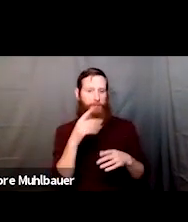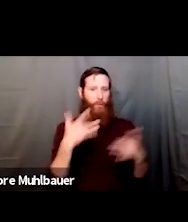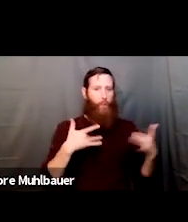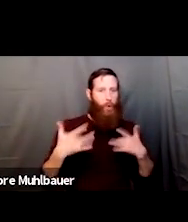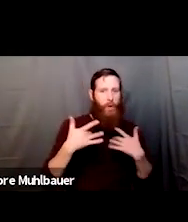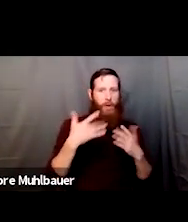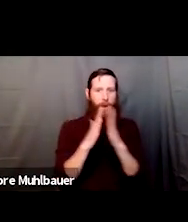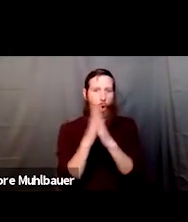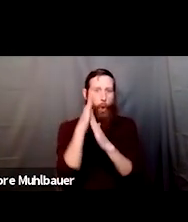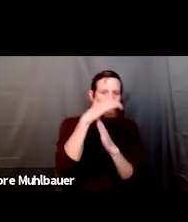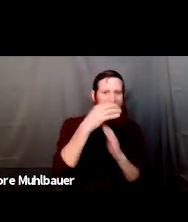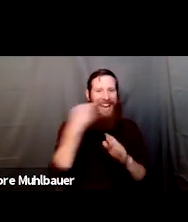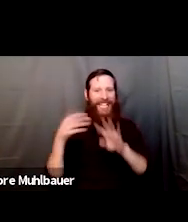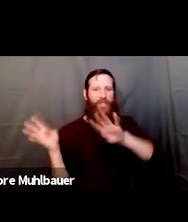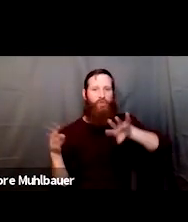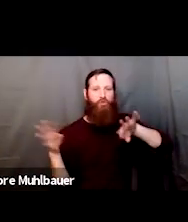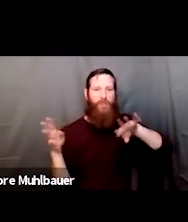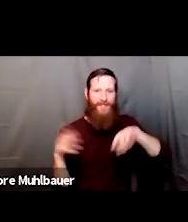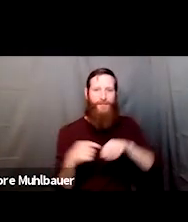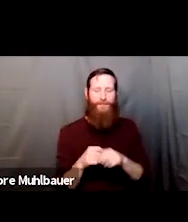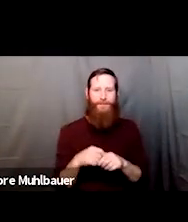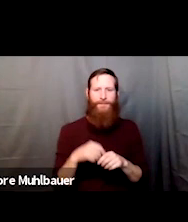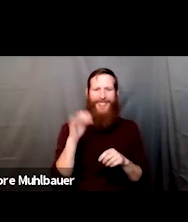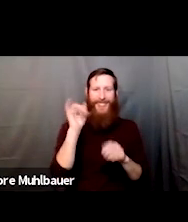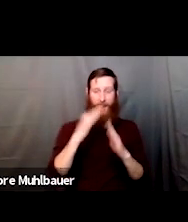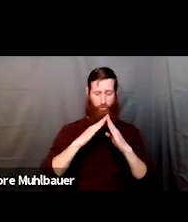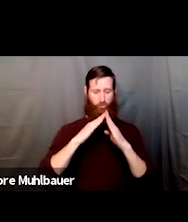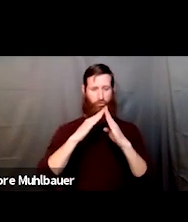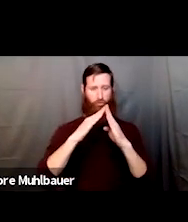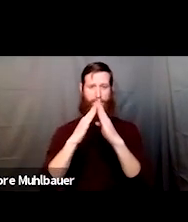and they are also worried about cornices or features the wind has built out on ridgelines that look like this photo.